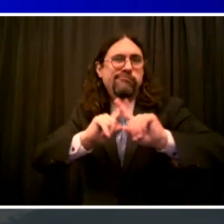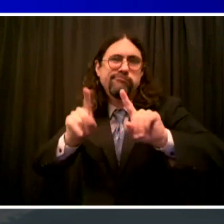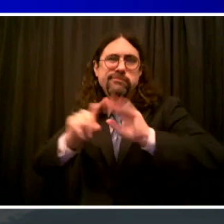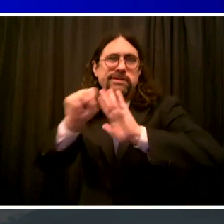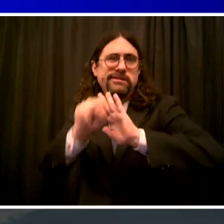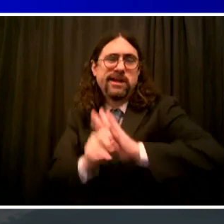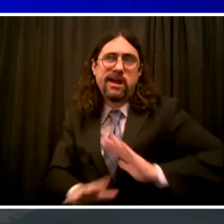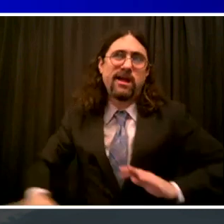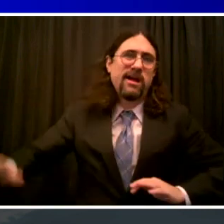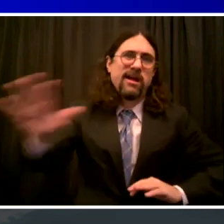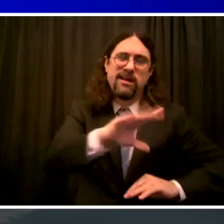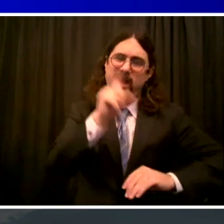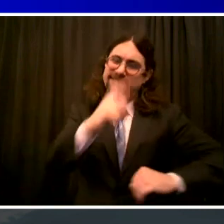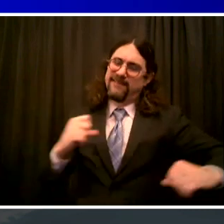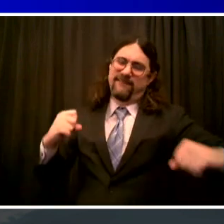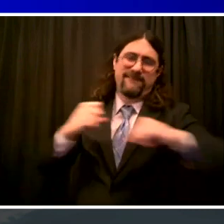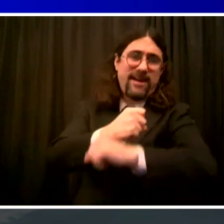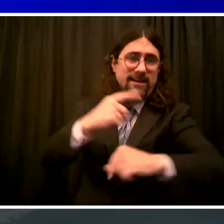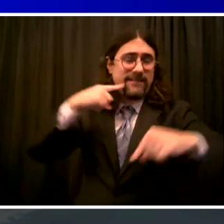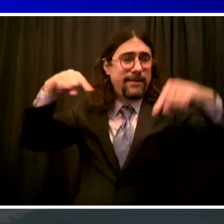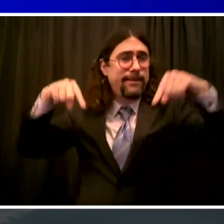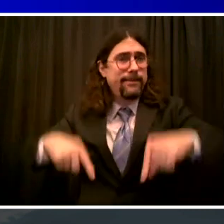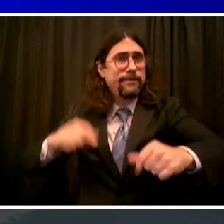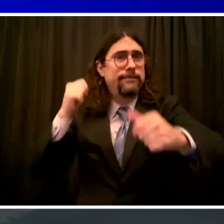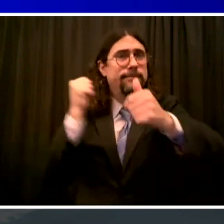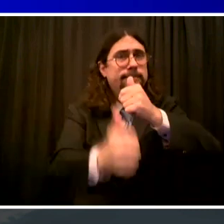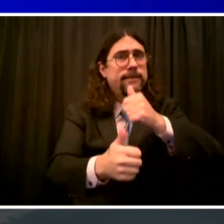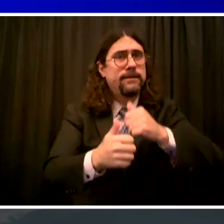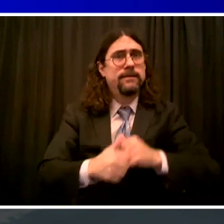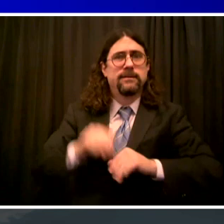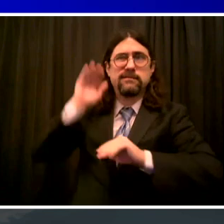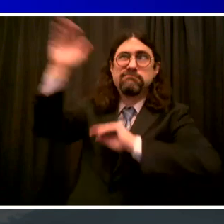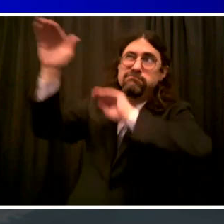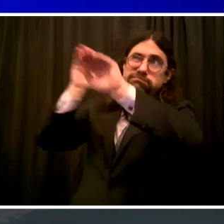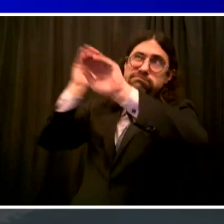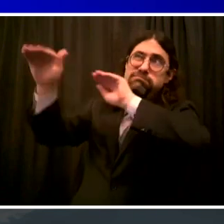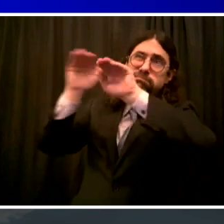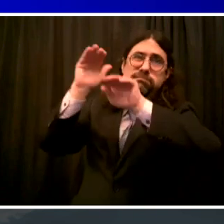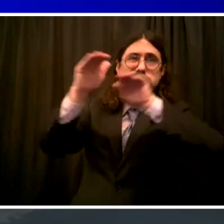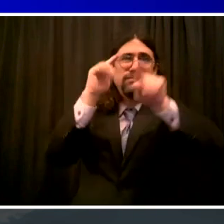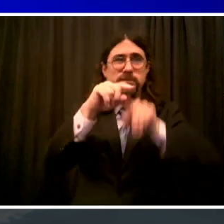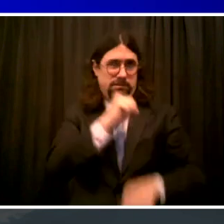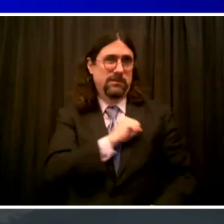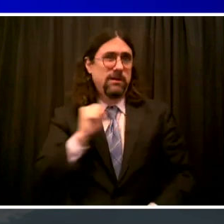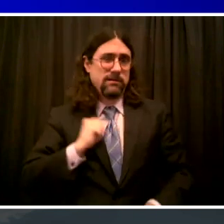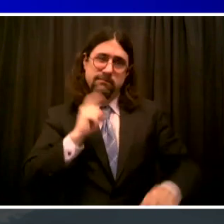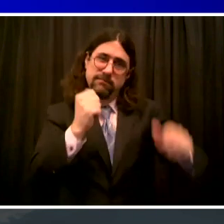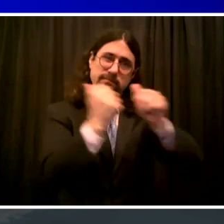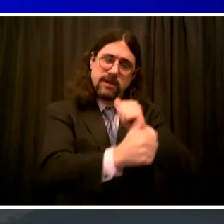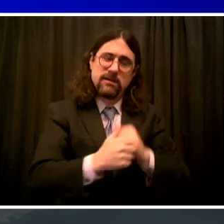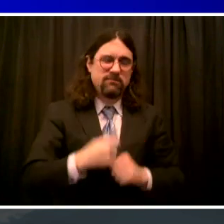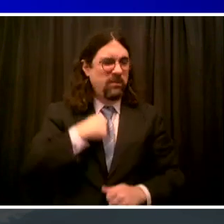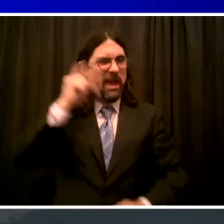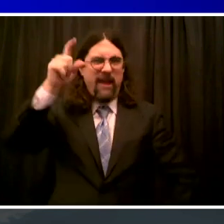ALIKE, ARE GOING TO BE FIGHTING WITH THEIR SENATORS TO TELL THEM HOW IMPORTANT IT IS TOET G I TDO.NE